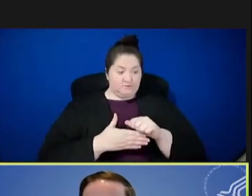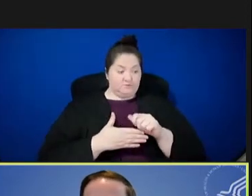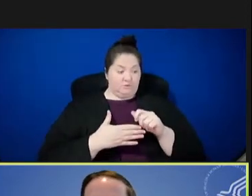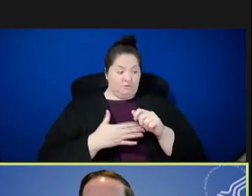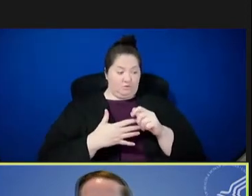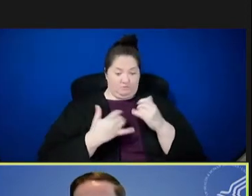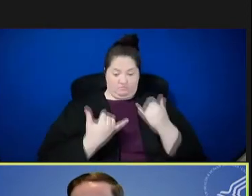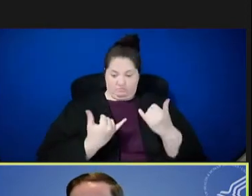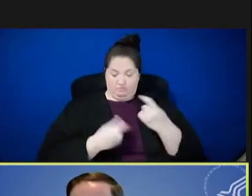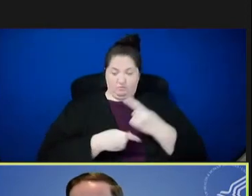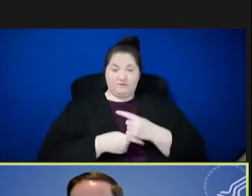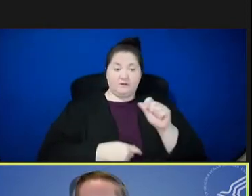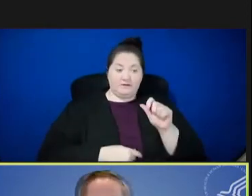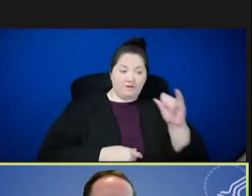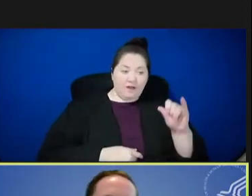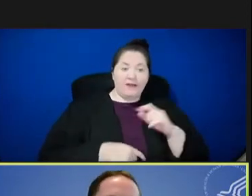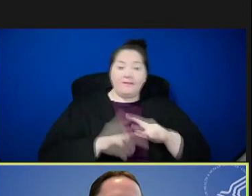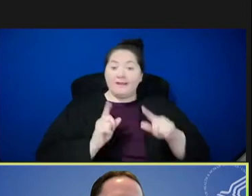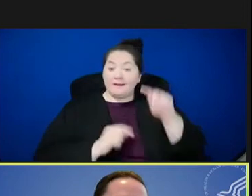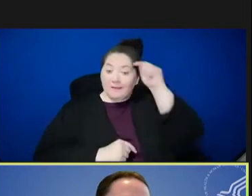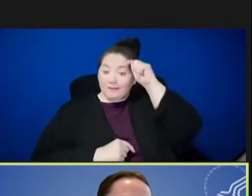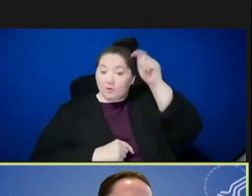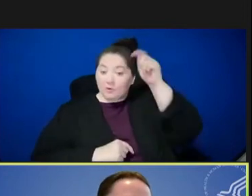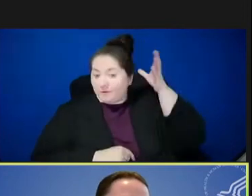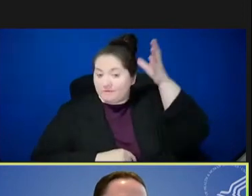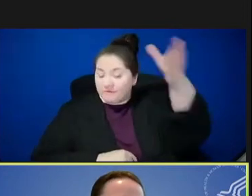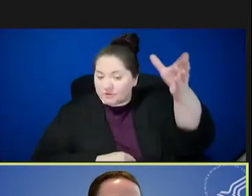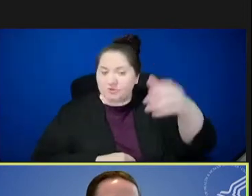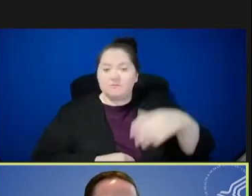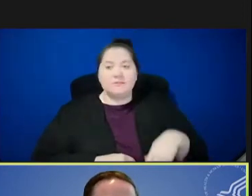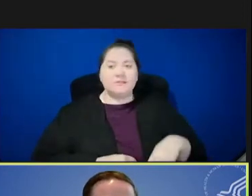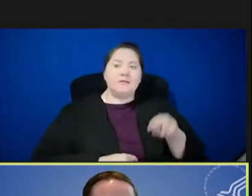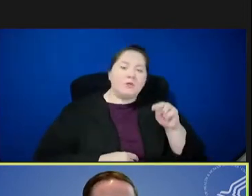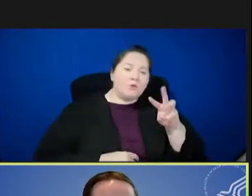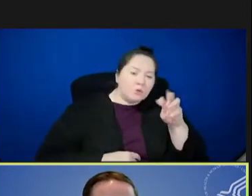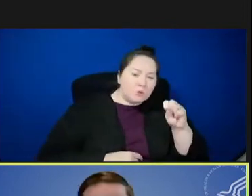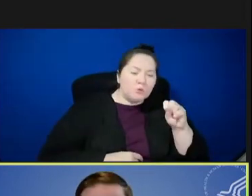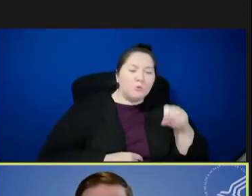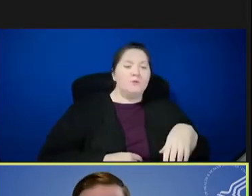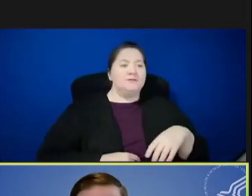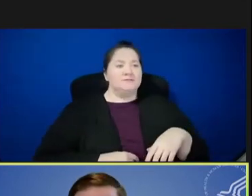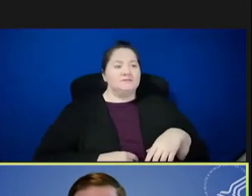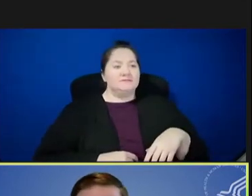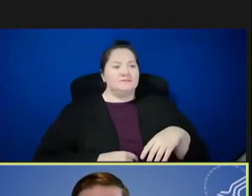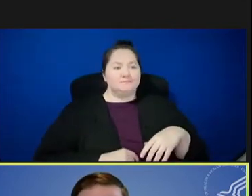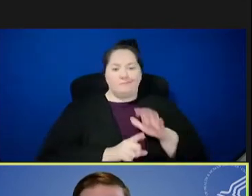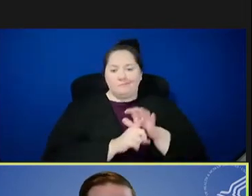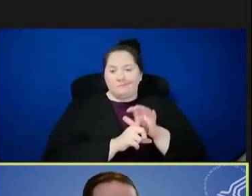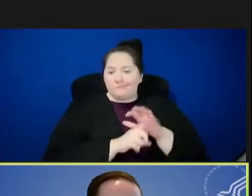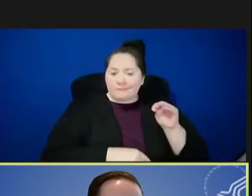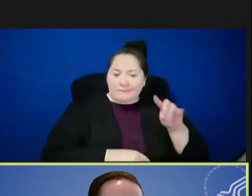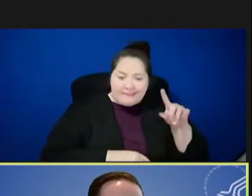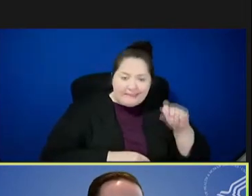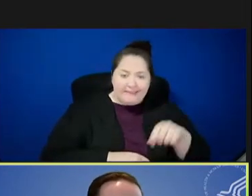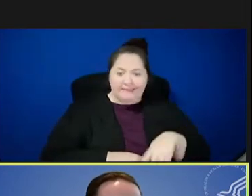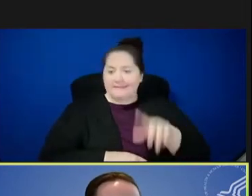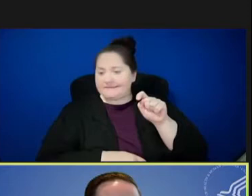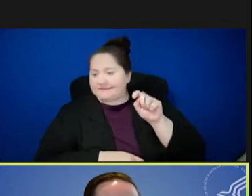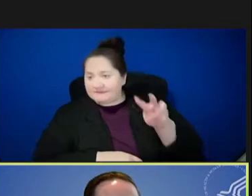the theoretical future. A lot of the news media, popular media, television, TV shows,